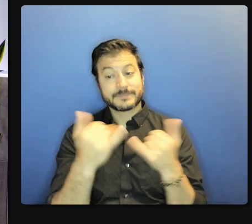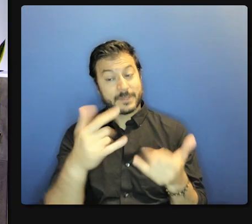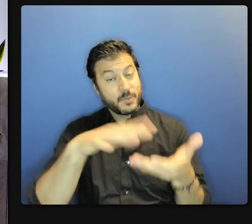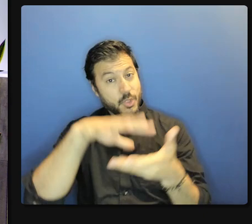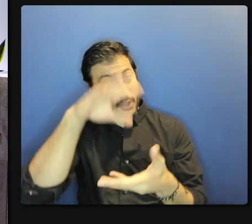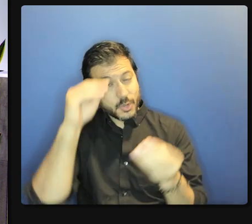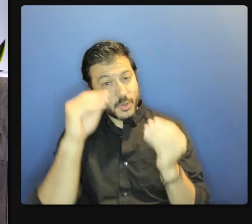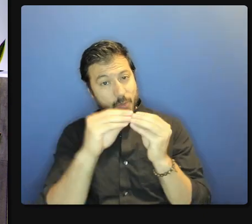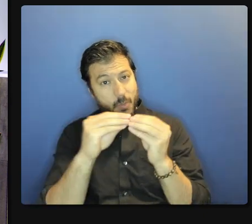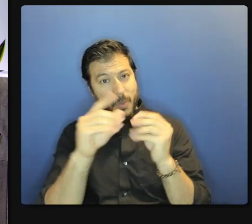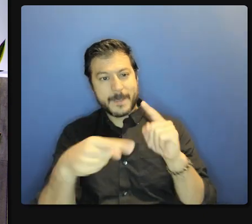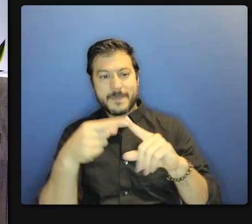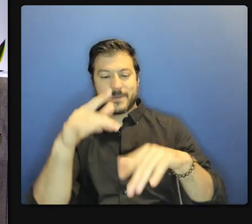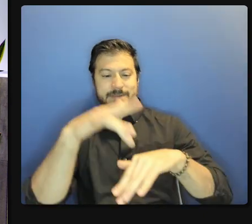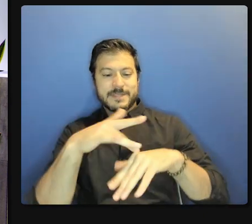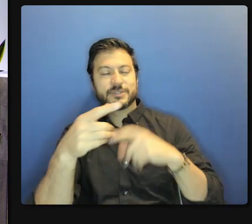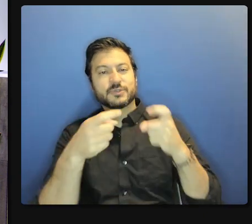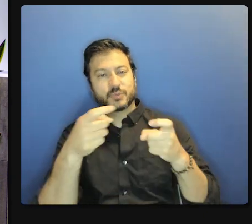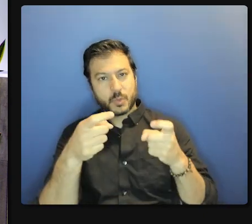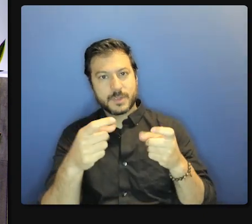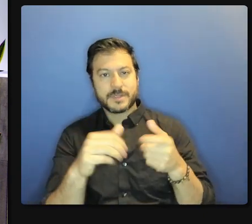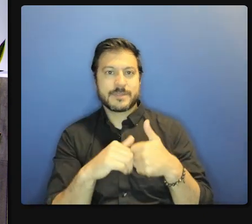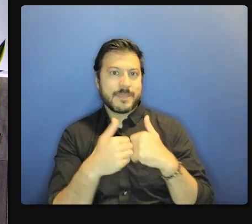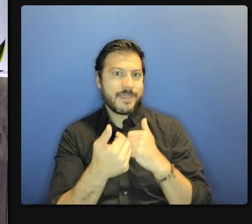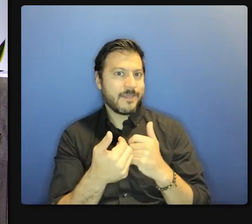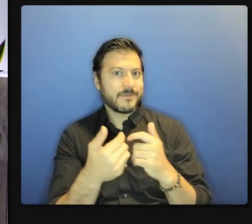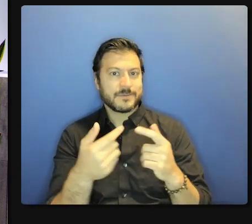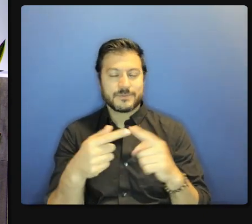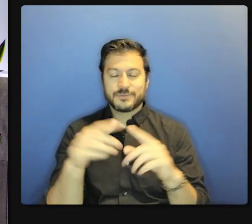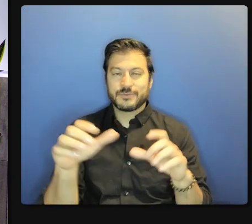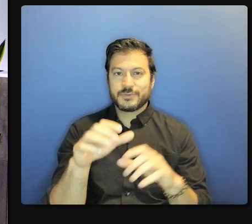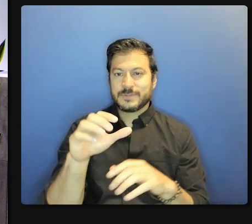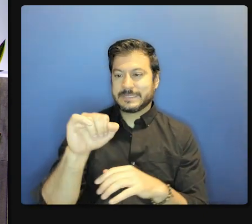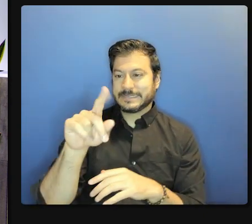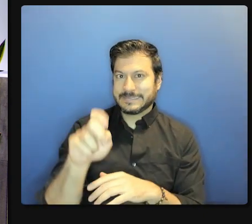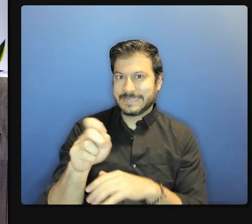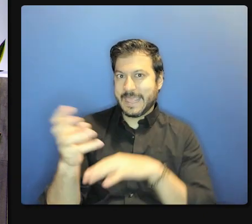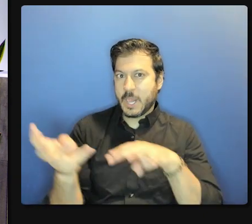Now that you've learned more about touch controls, how to sideload